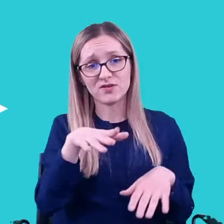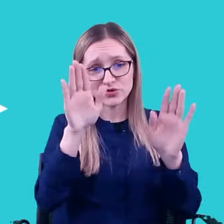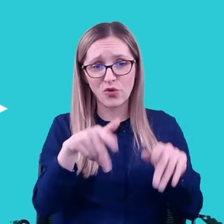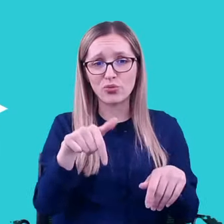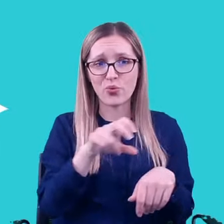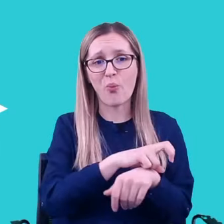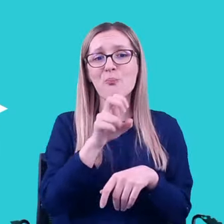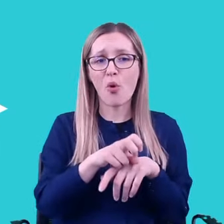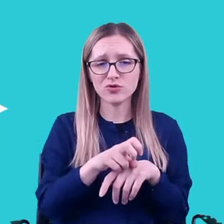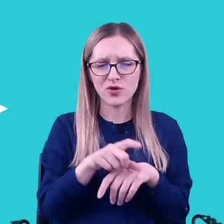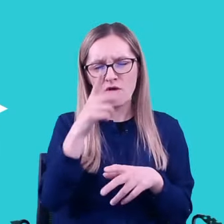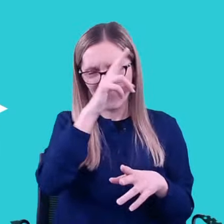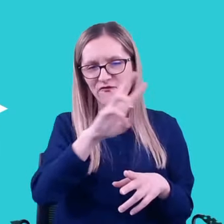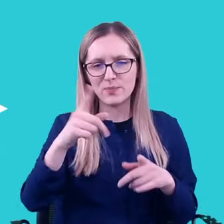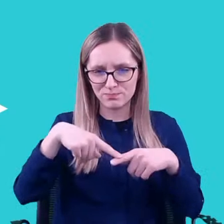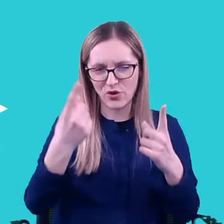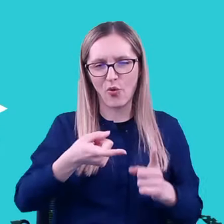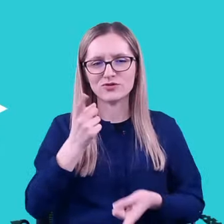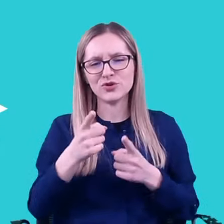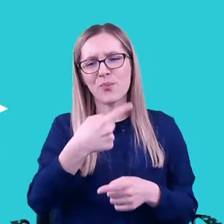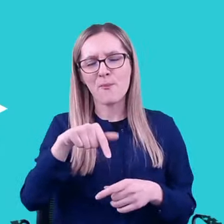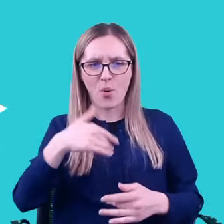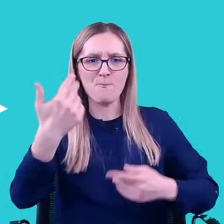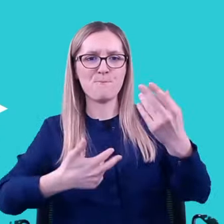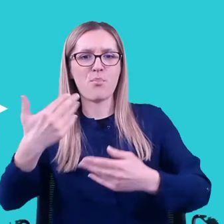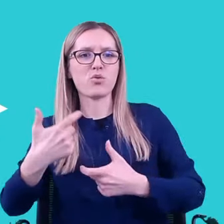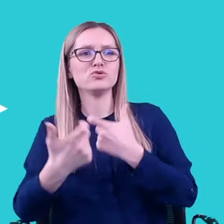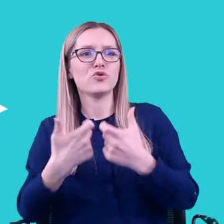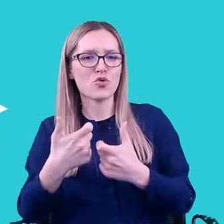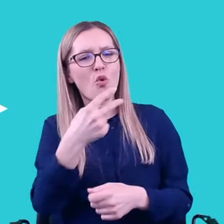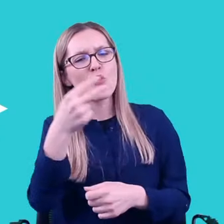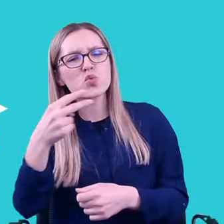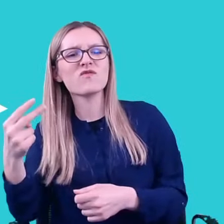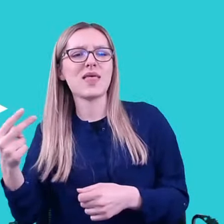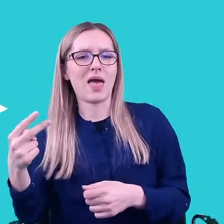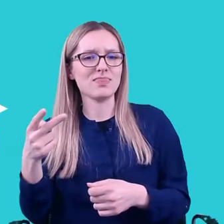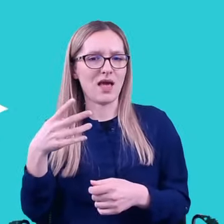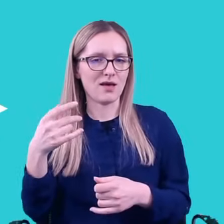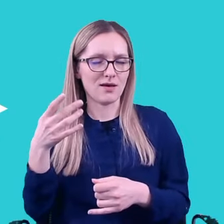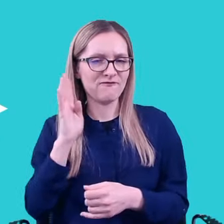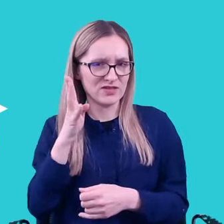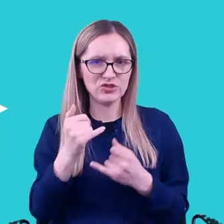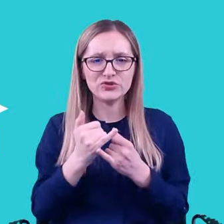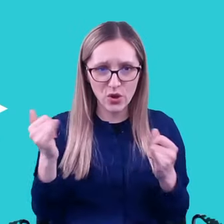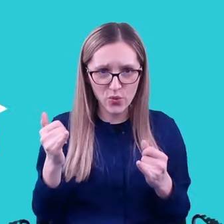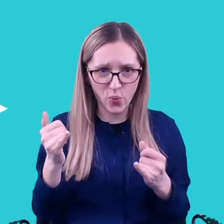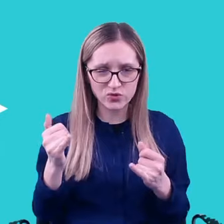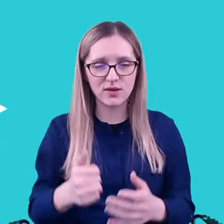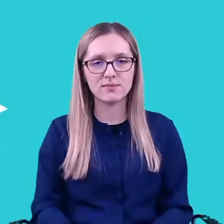we can calculate lots of interesting things from physical equations, However, reality always has a way of letting us down a bit,